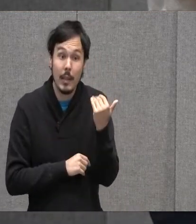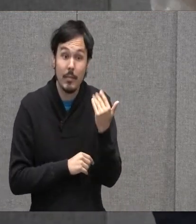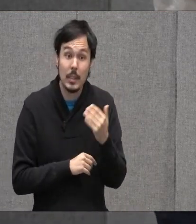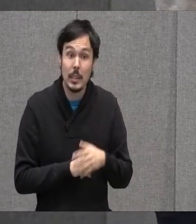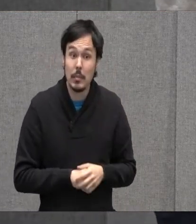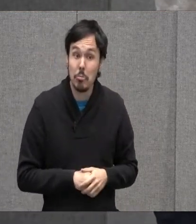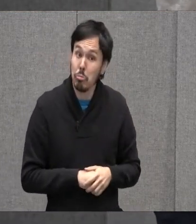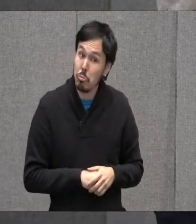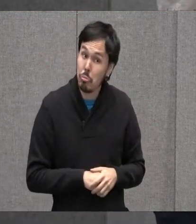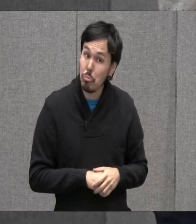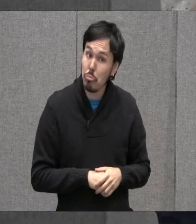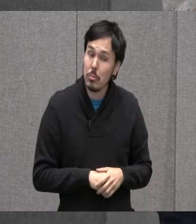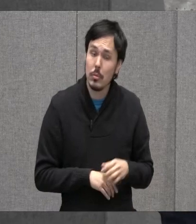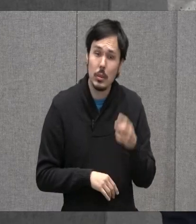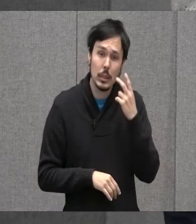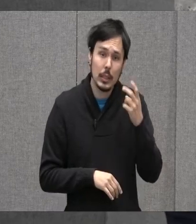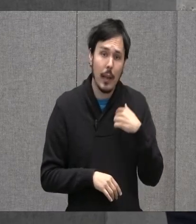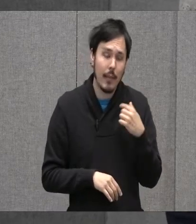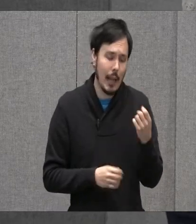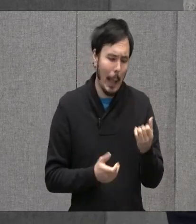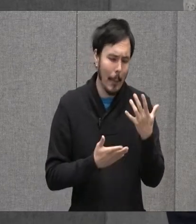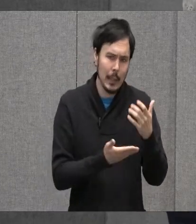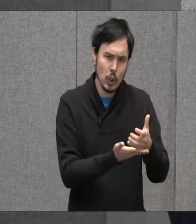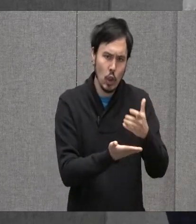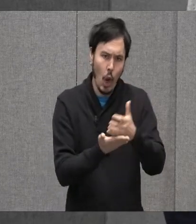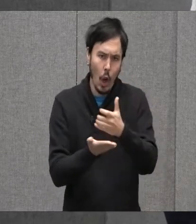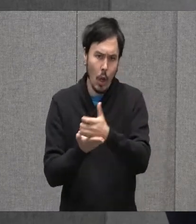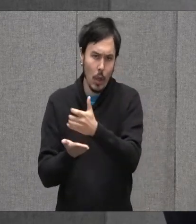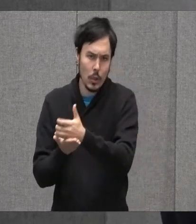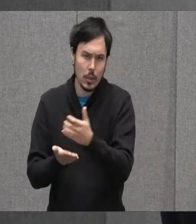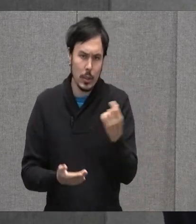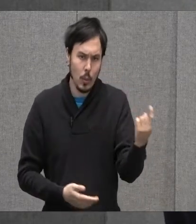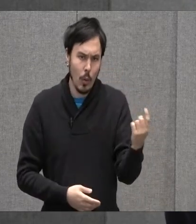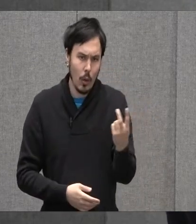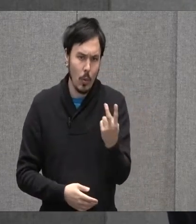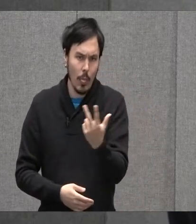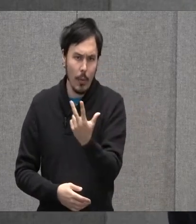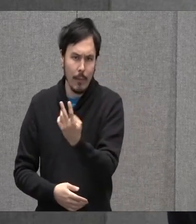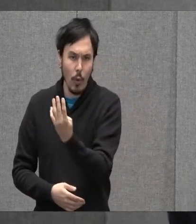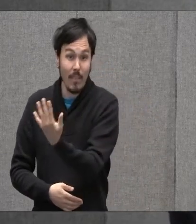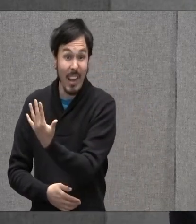Well, I have one, two, three, four, five. So that is five.